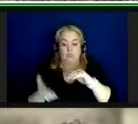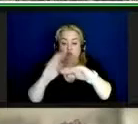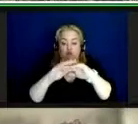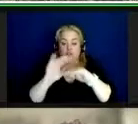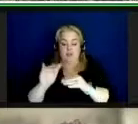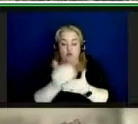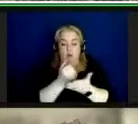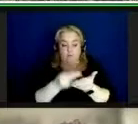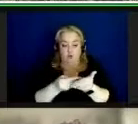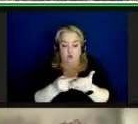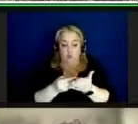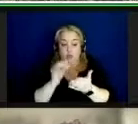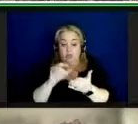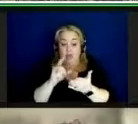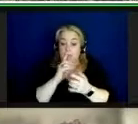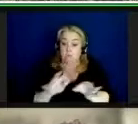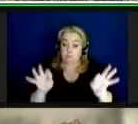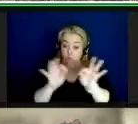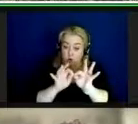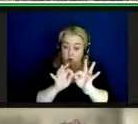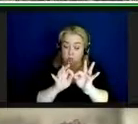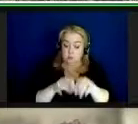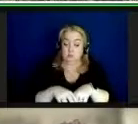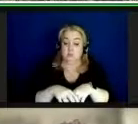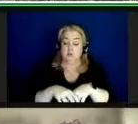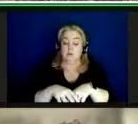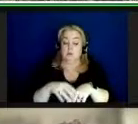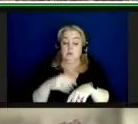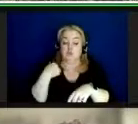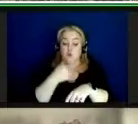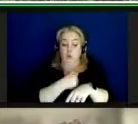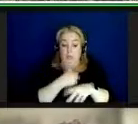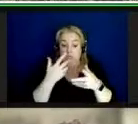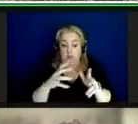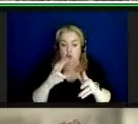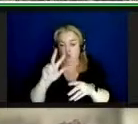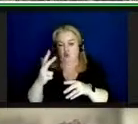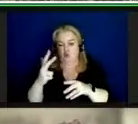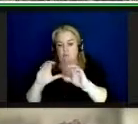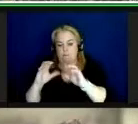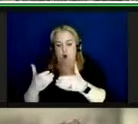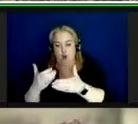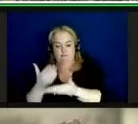THESE REVENUE MODELS ARE CENTRAL TO FORECASTING HOW